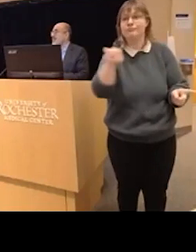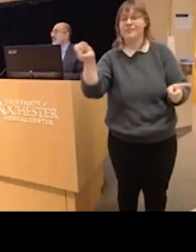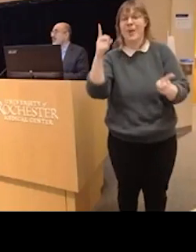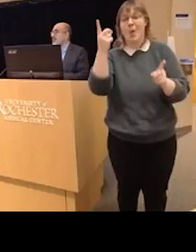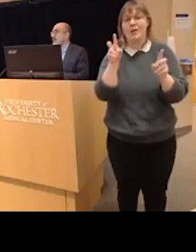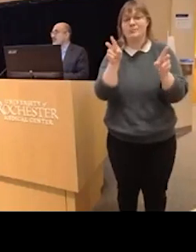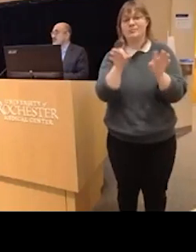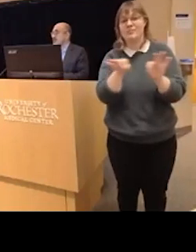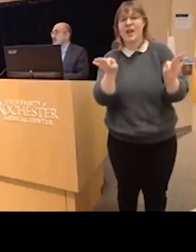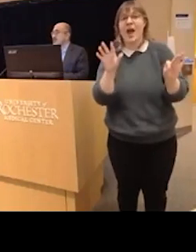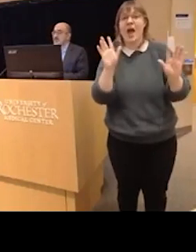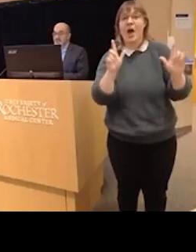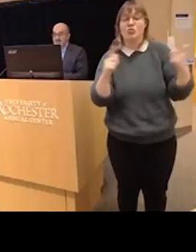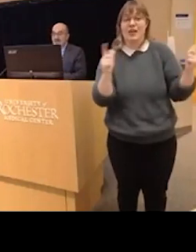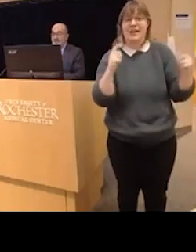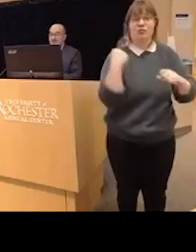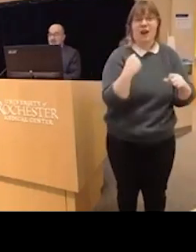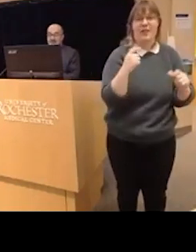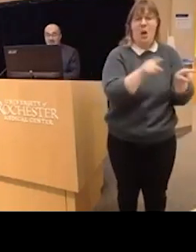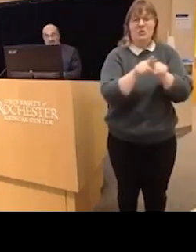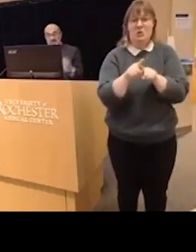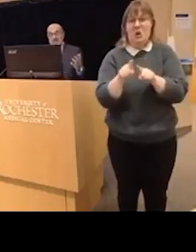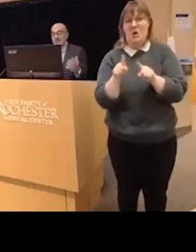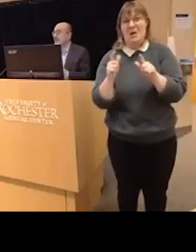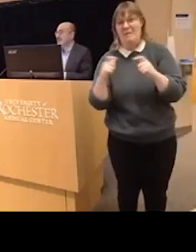is our greatest strength is also our greatest weakness so uh you know take that for what you